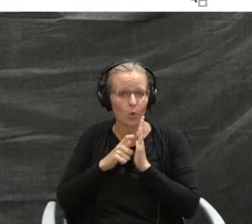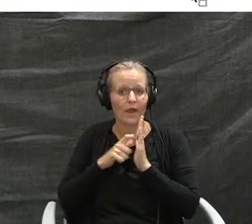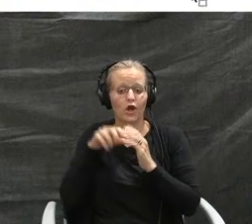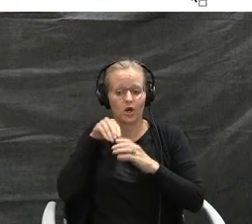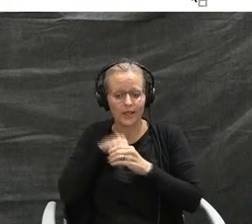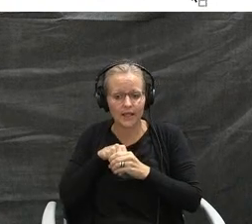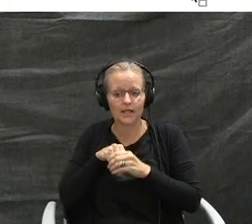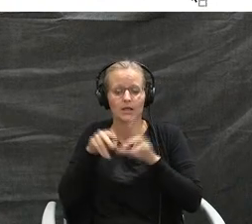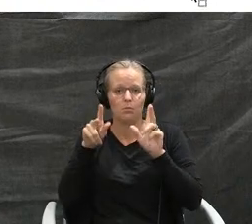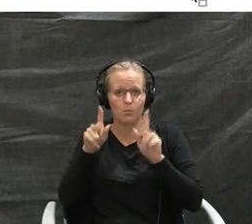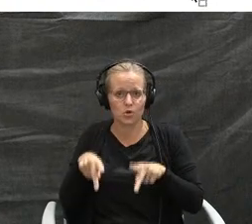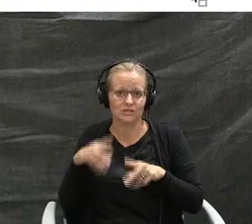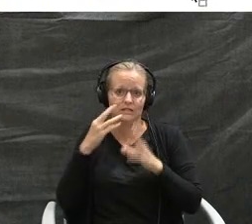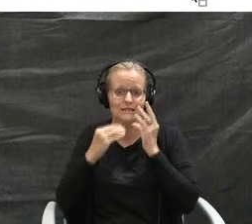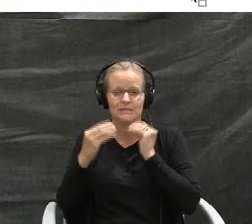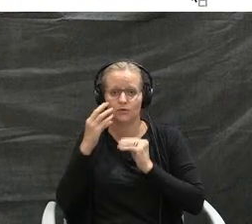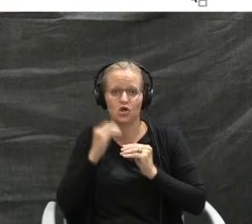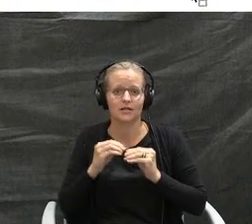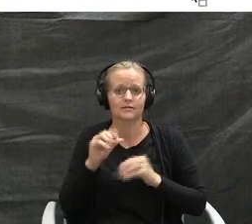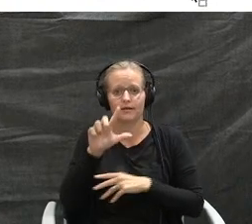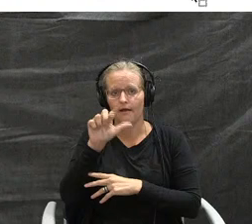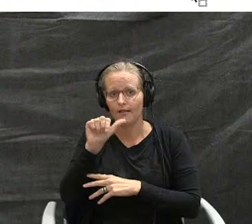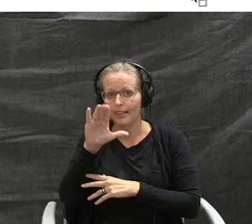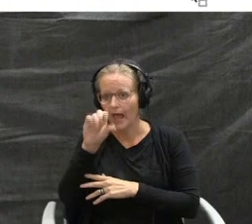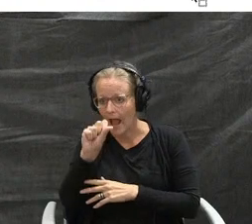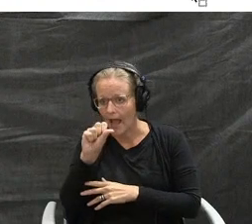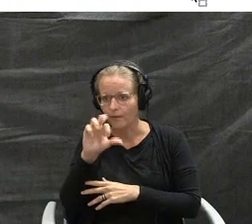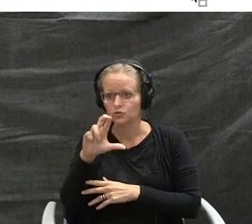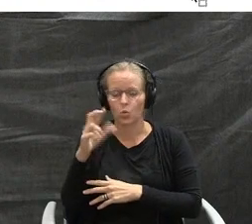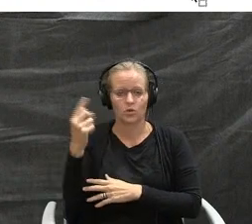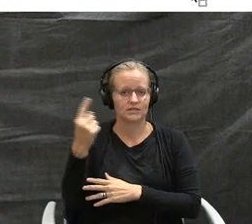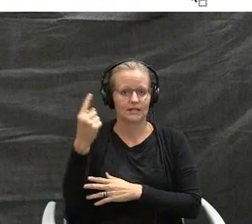that they need to have it in order to complete that course.